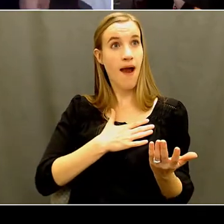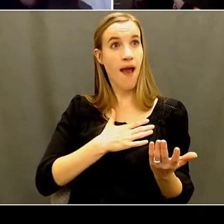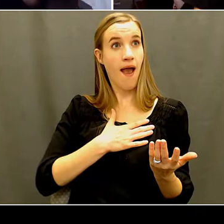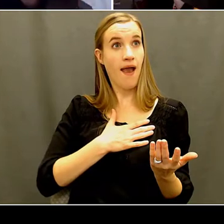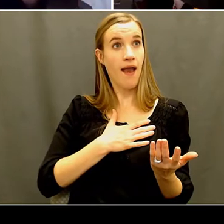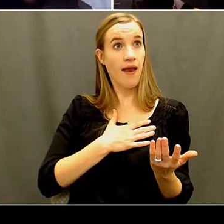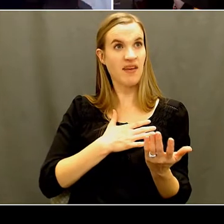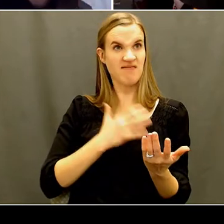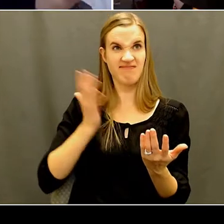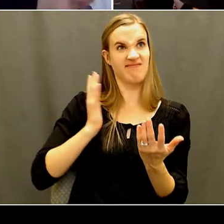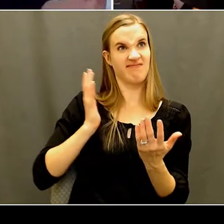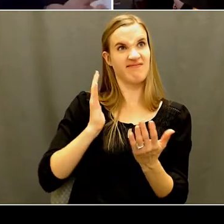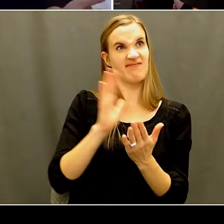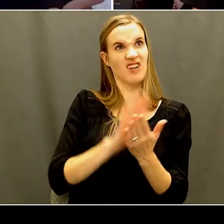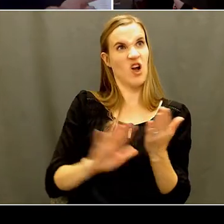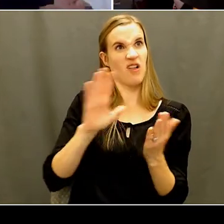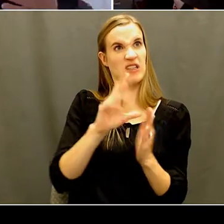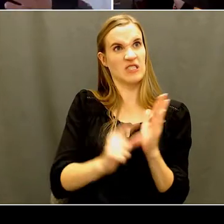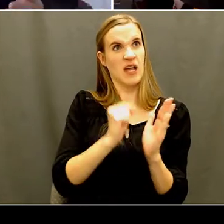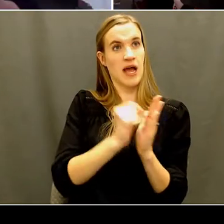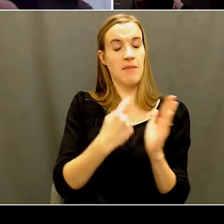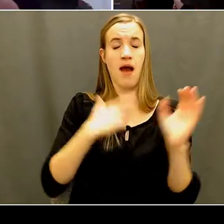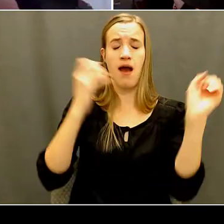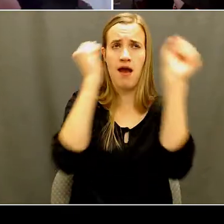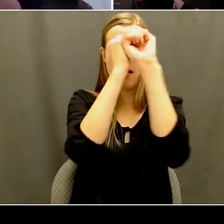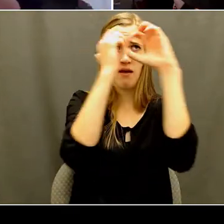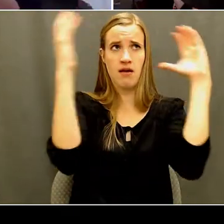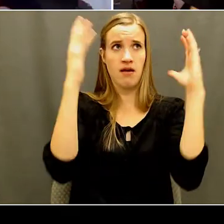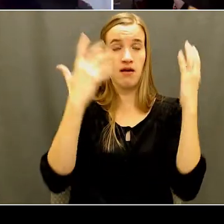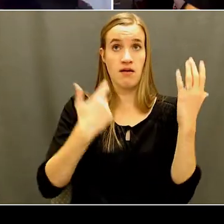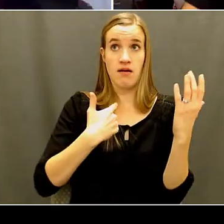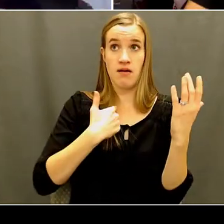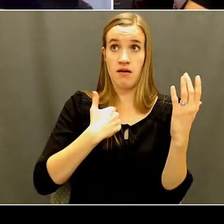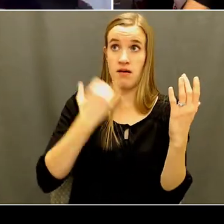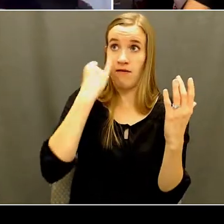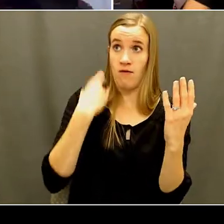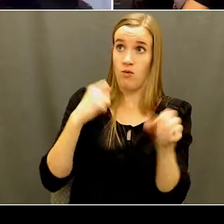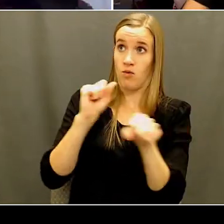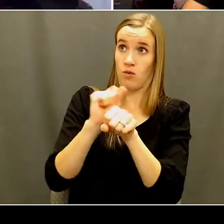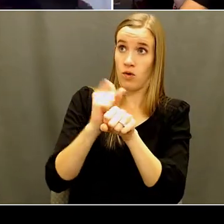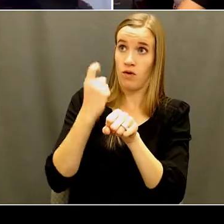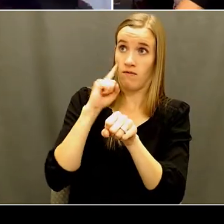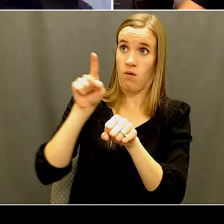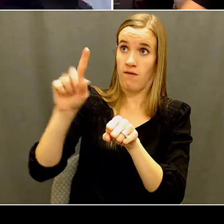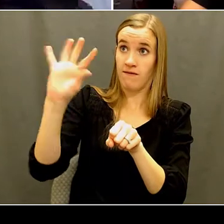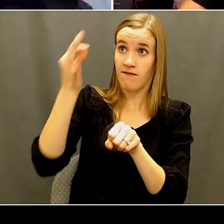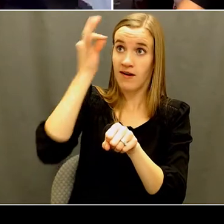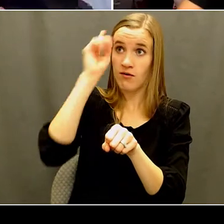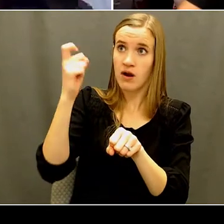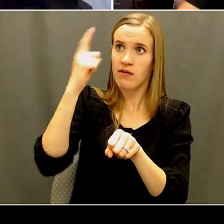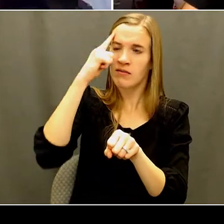be pretty advanced in your career. Like, the position that I got, as a Policy